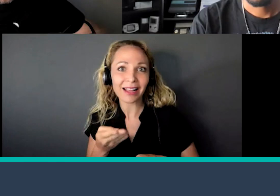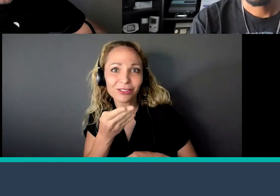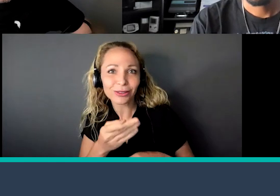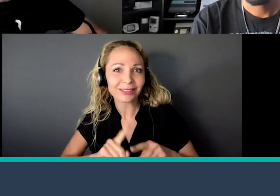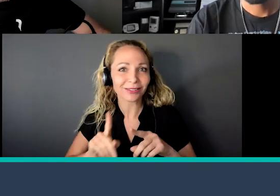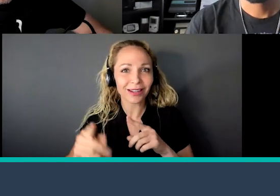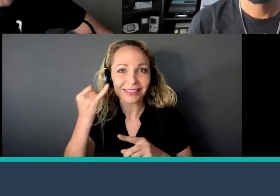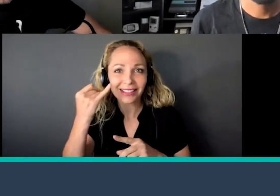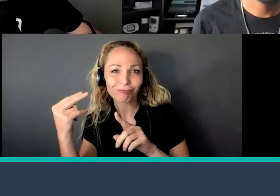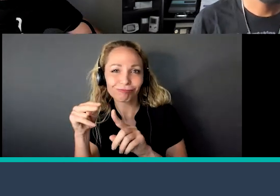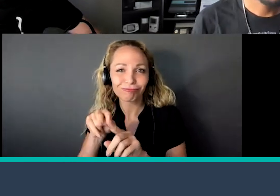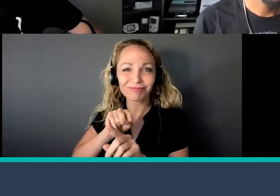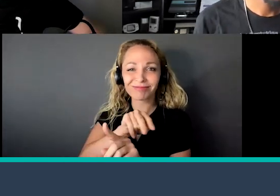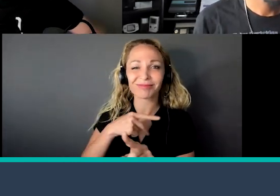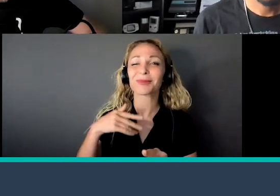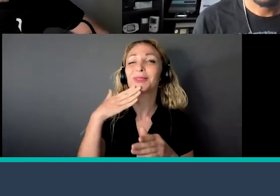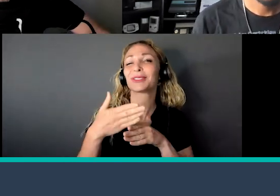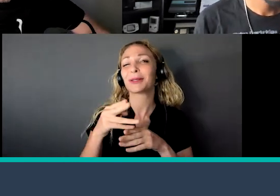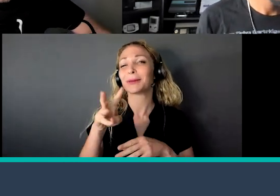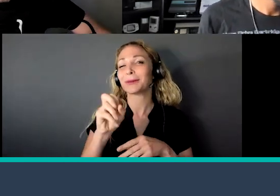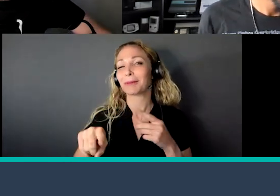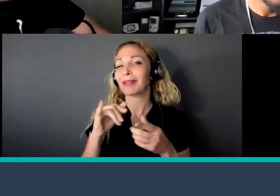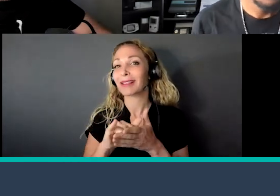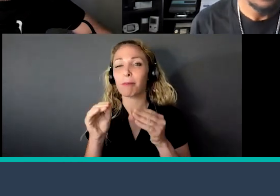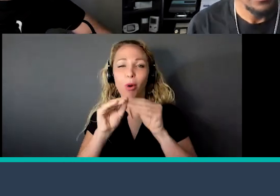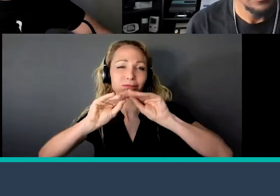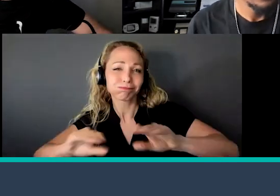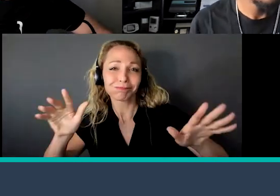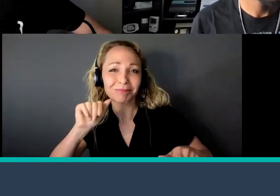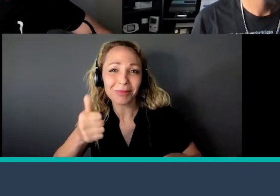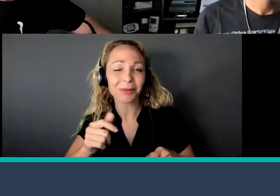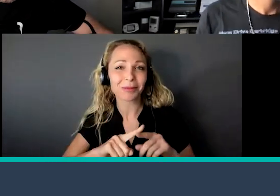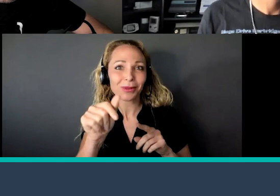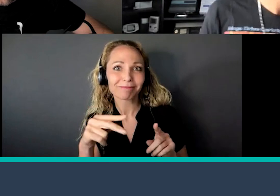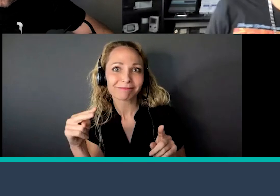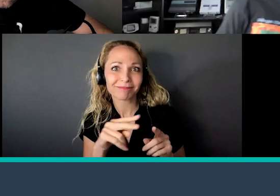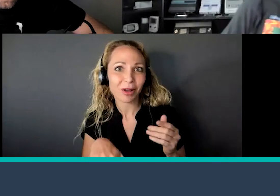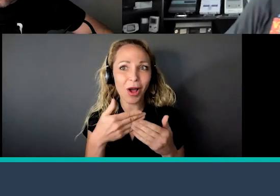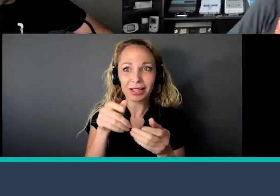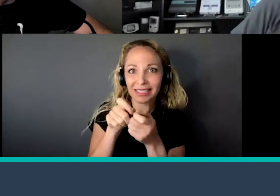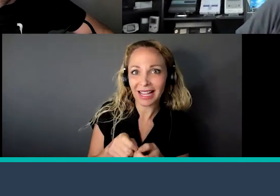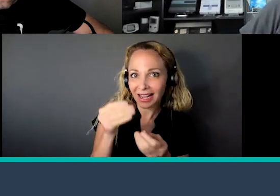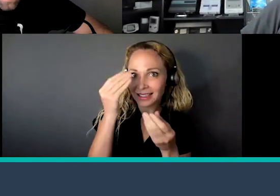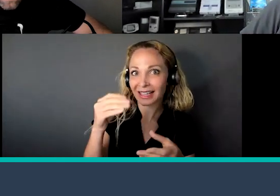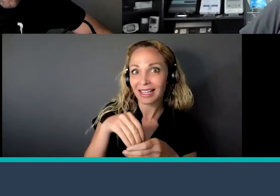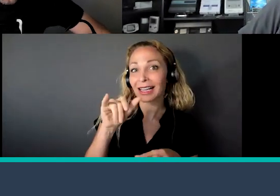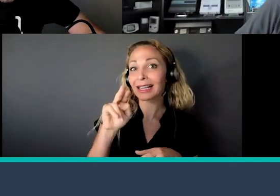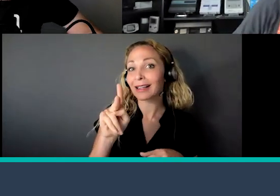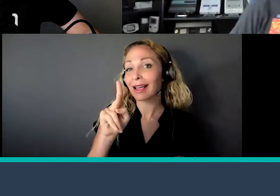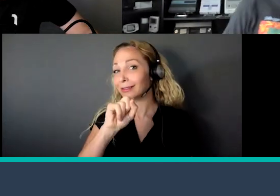SHARING NEWS BROADLY ABOUT THIS TOMORROW, HAVE A SNEAK PEEK IN THE LINK, SJ GO AHEAD AND DROP IT INTO THERE.